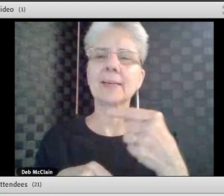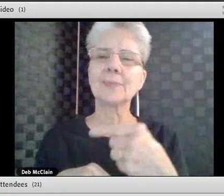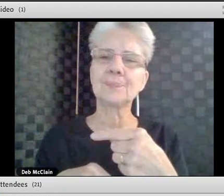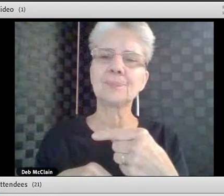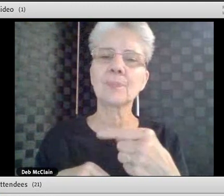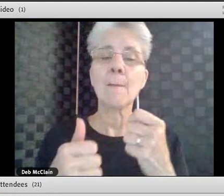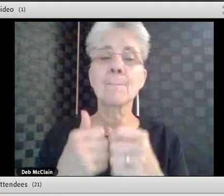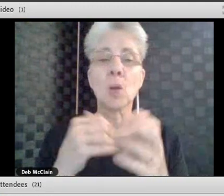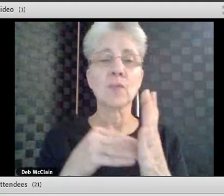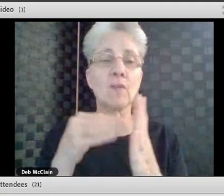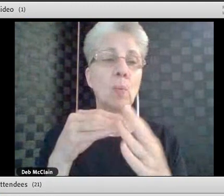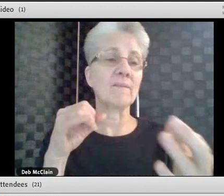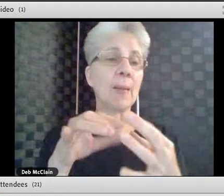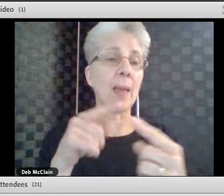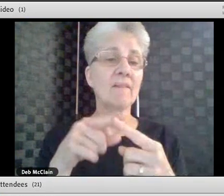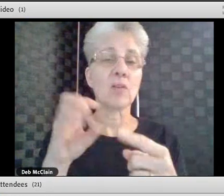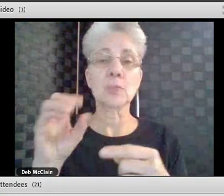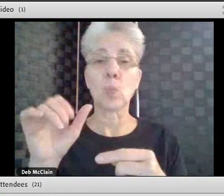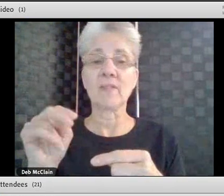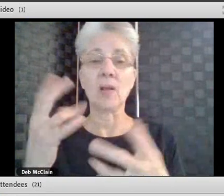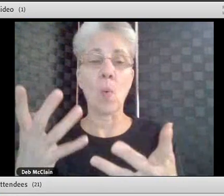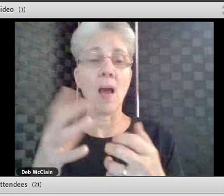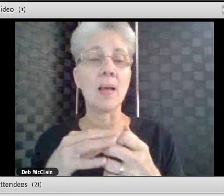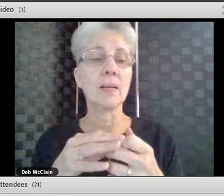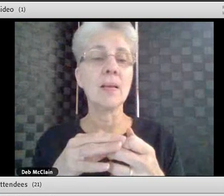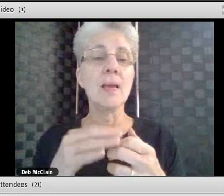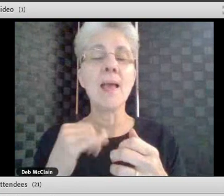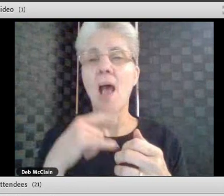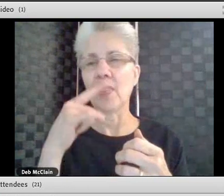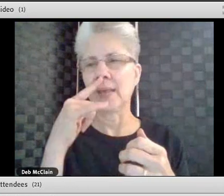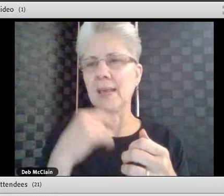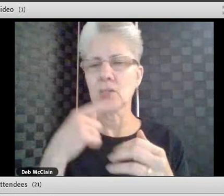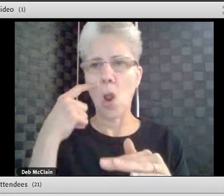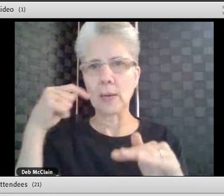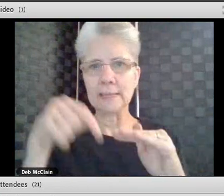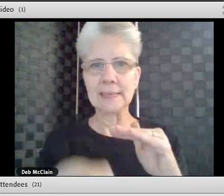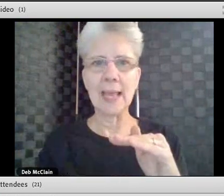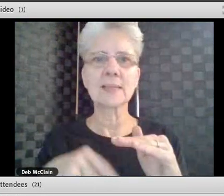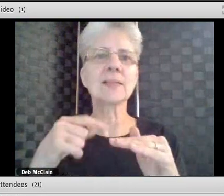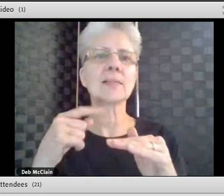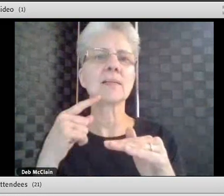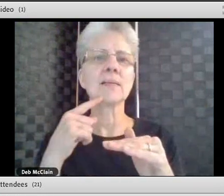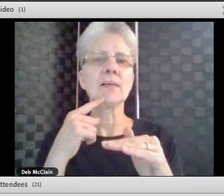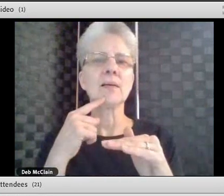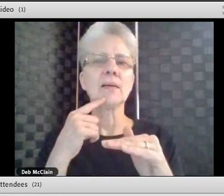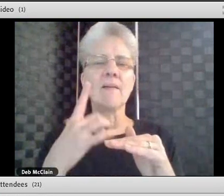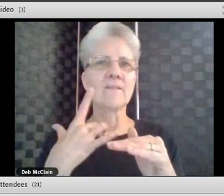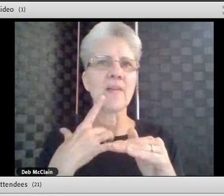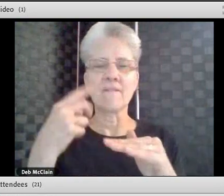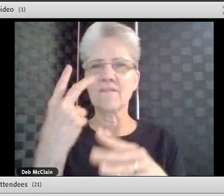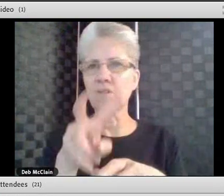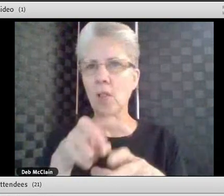So some of the feedback, the most frequent feedback from SWFLN is how the kicks are intense,